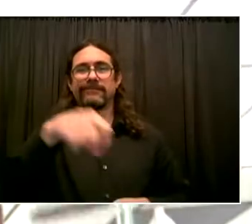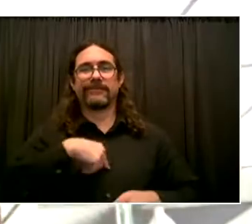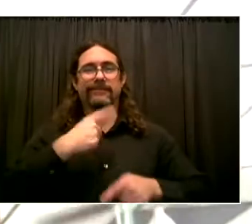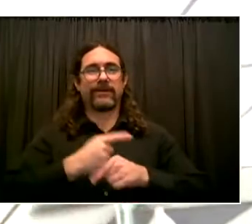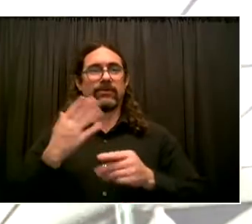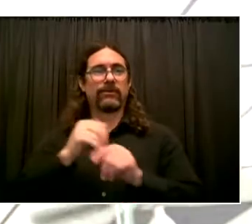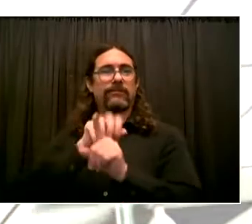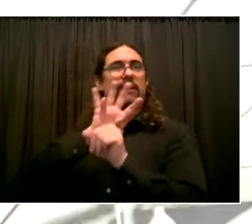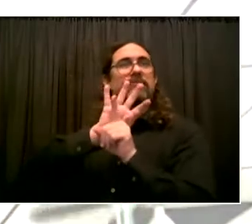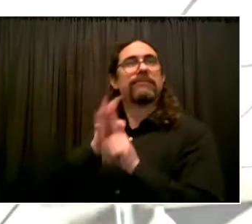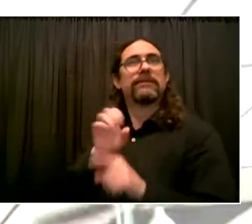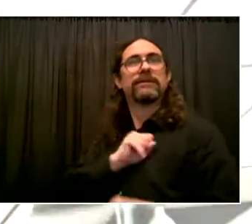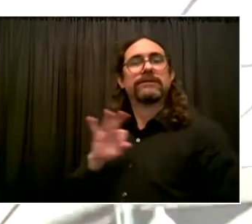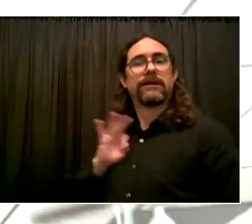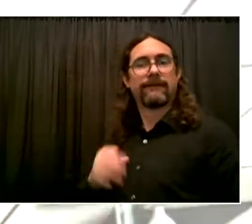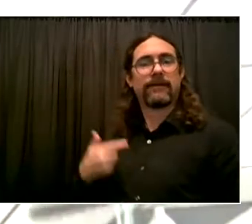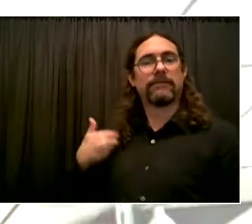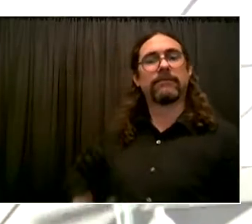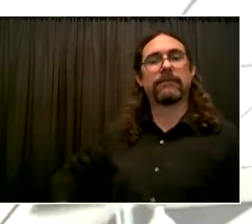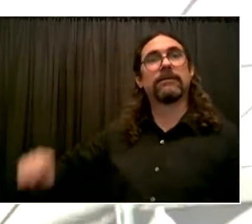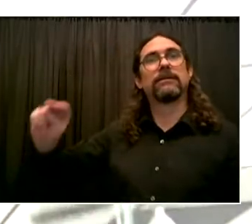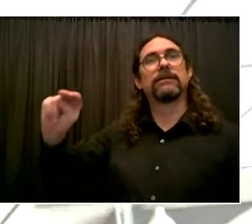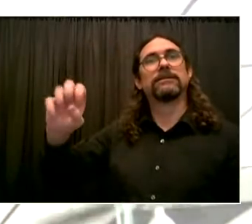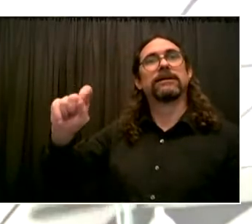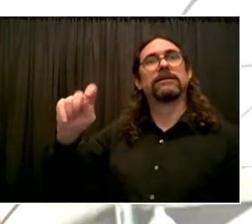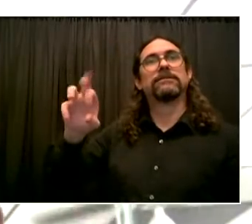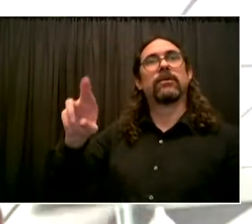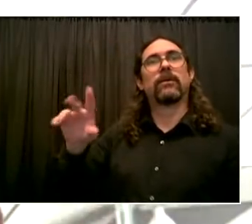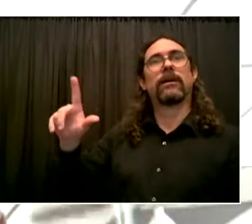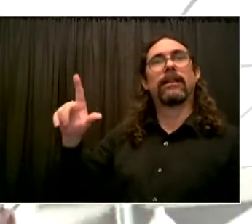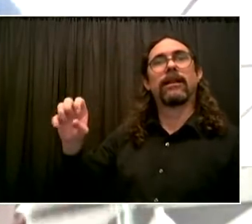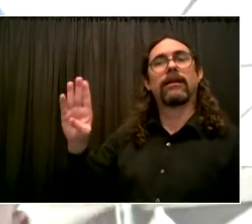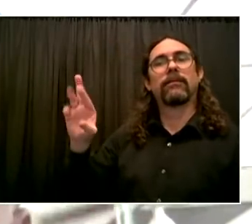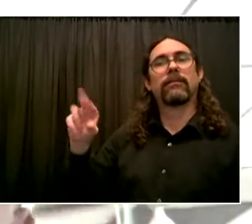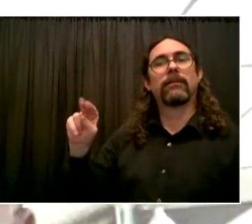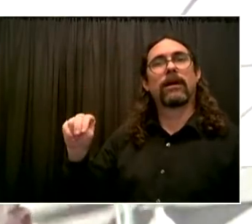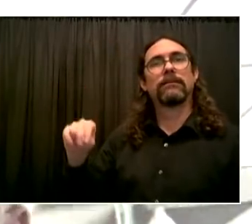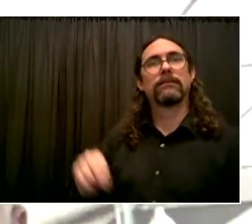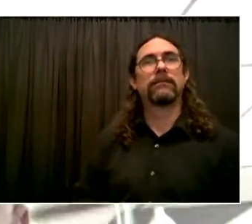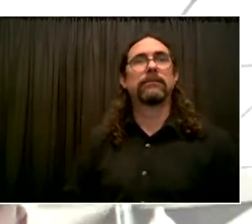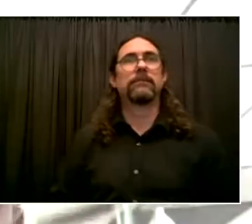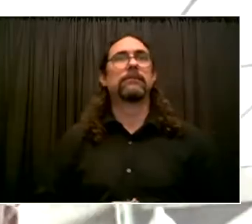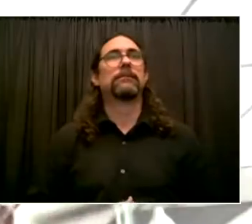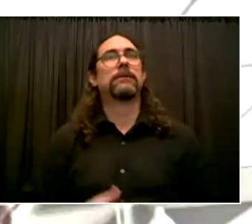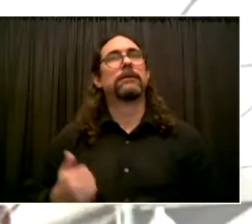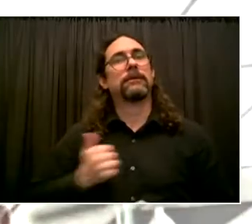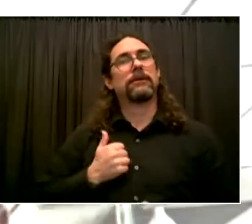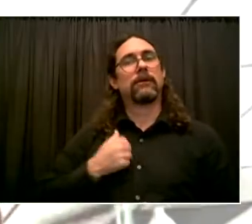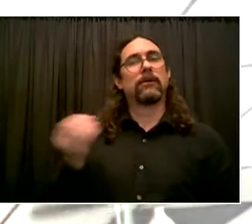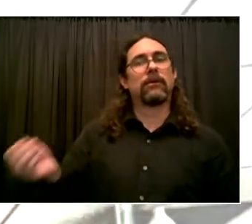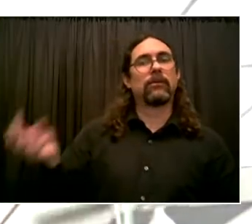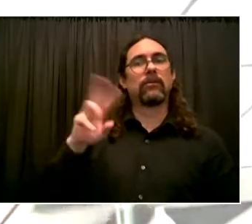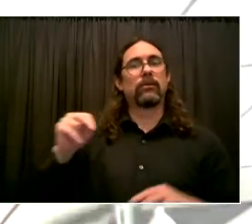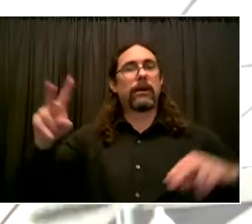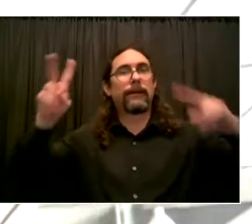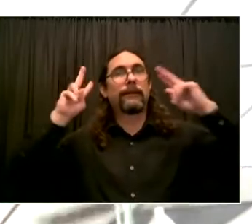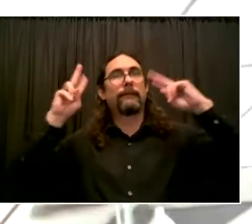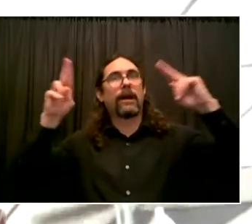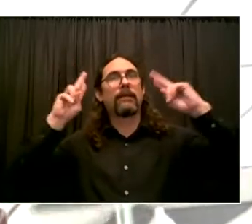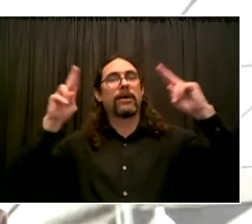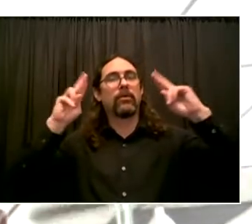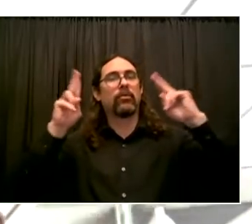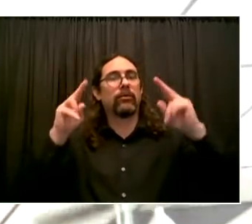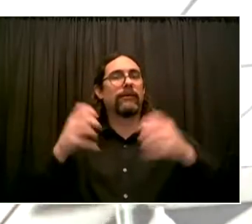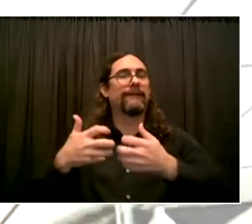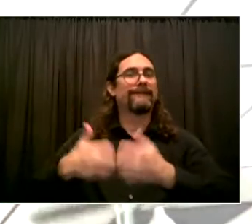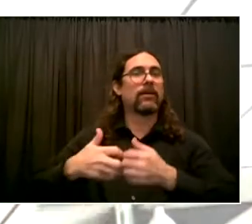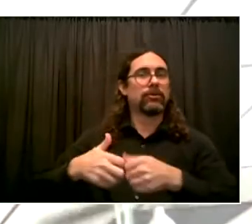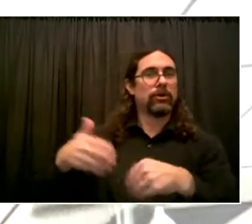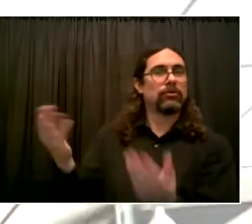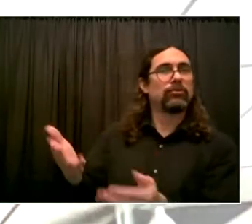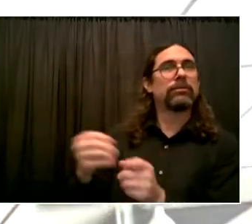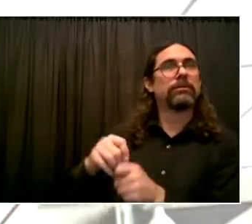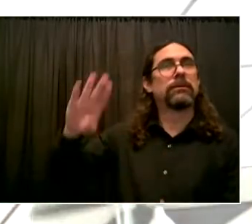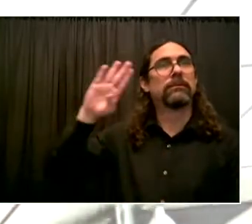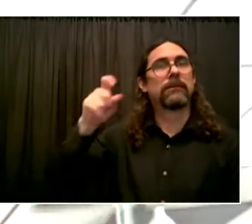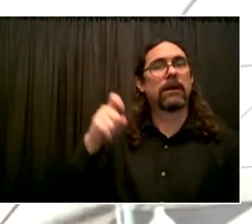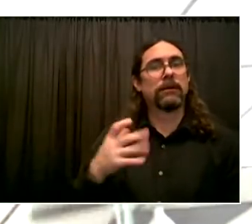THANK YOU